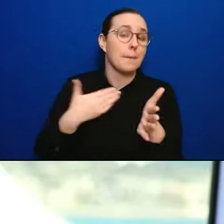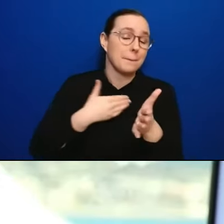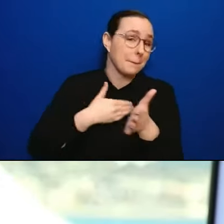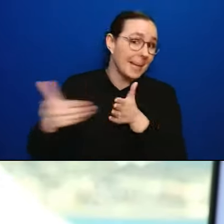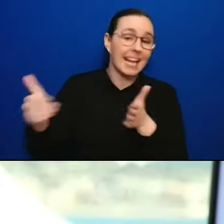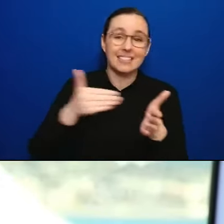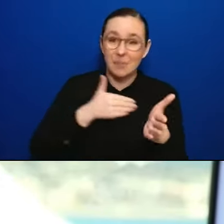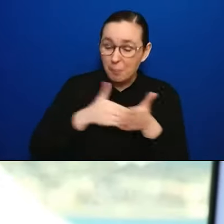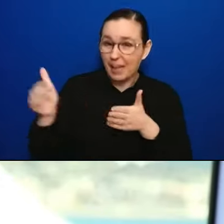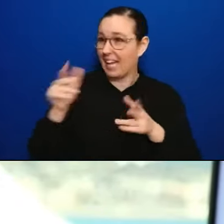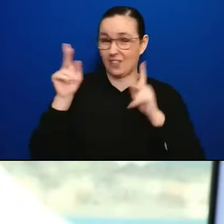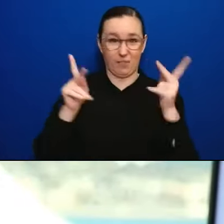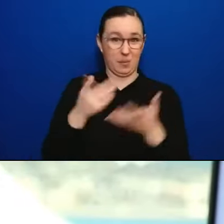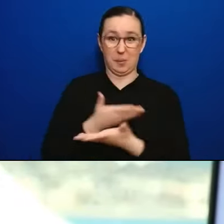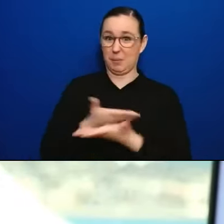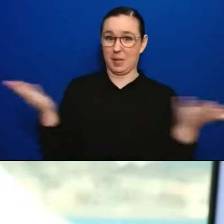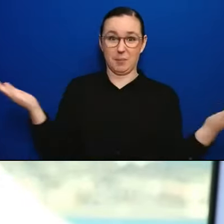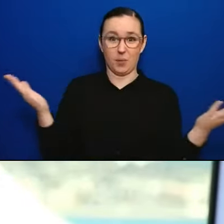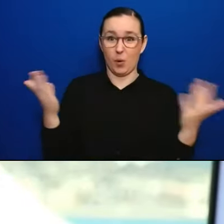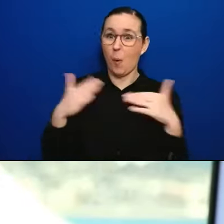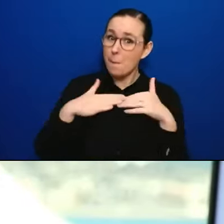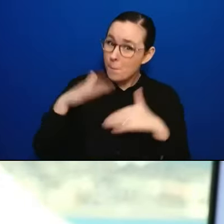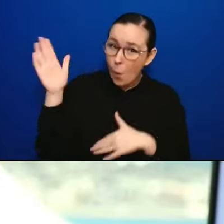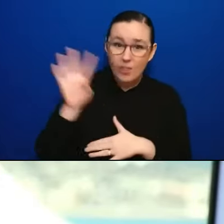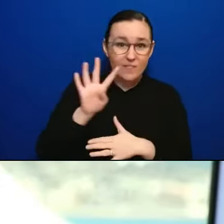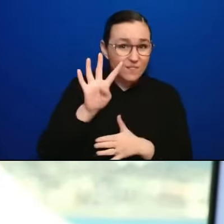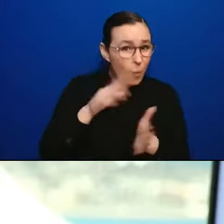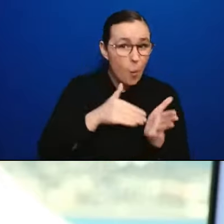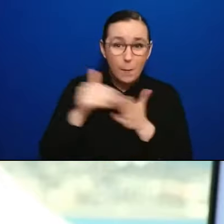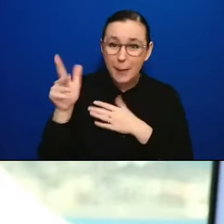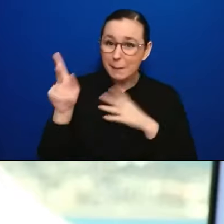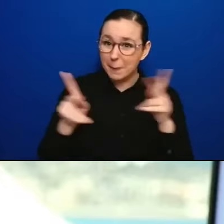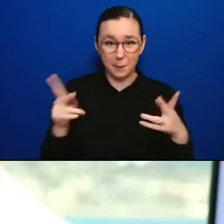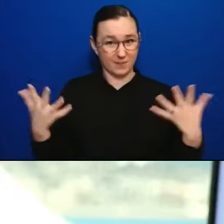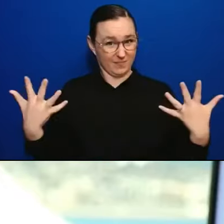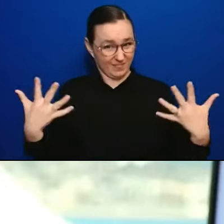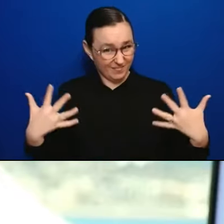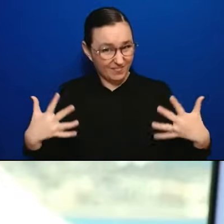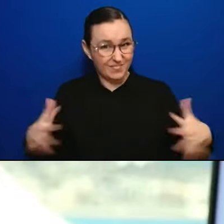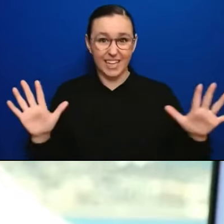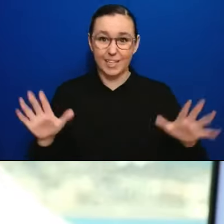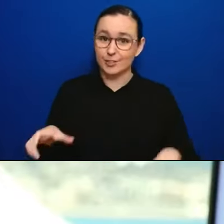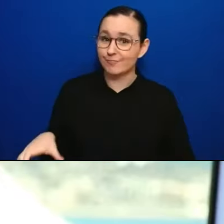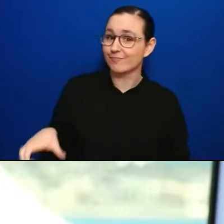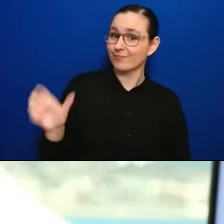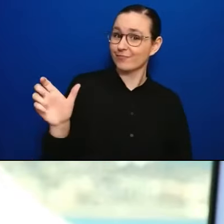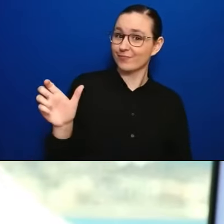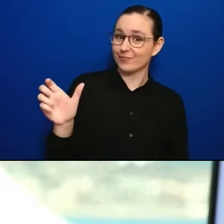municipalities who have supported it and of the many -- and of the millions of people